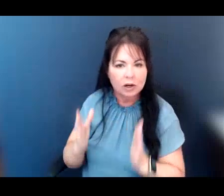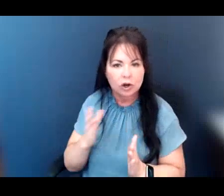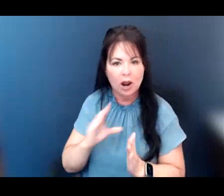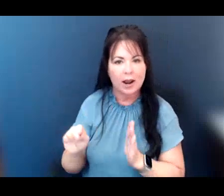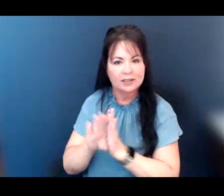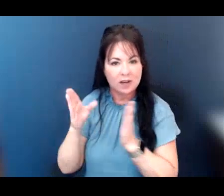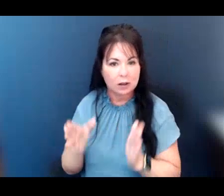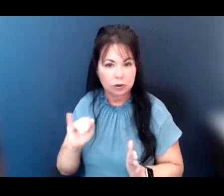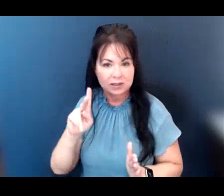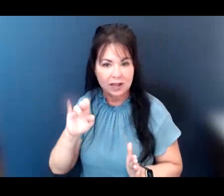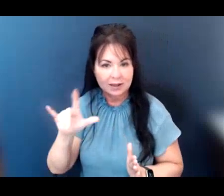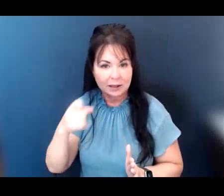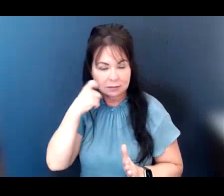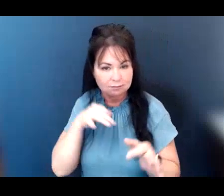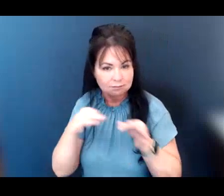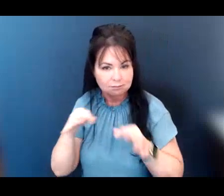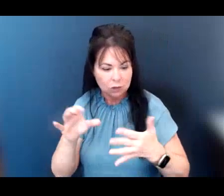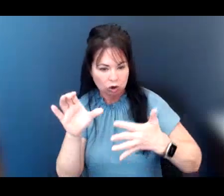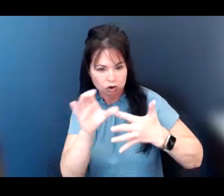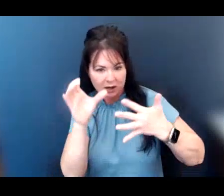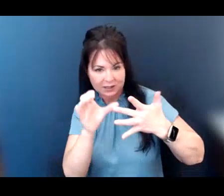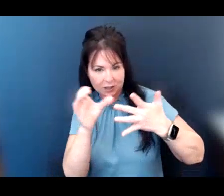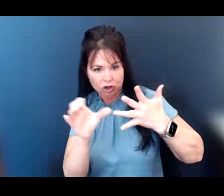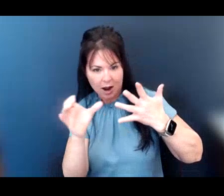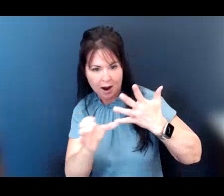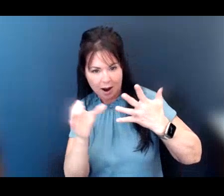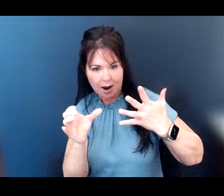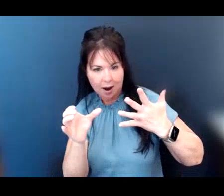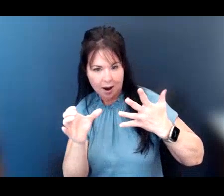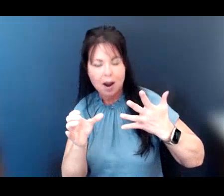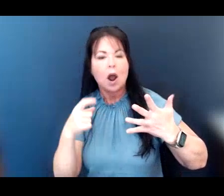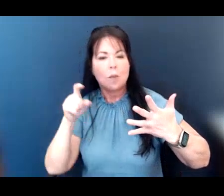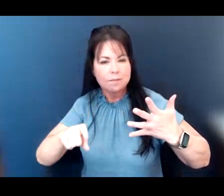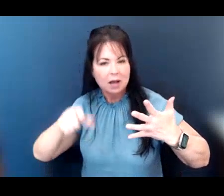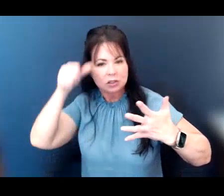these criteria truly use human-centered design principles, as they are based on intensive research